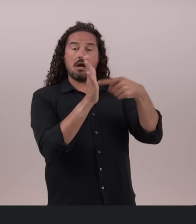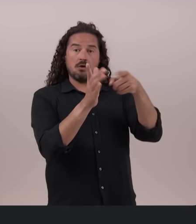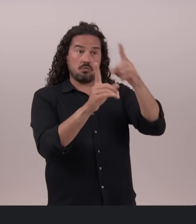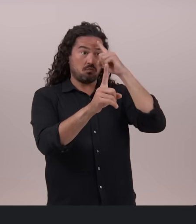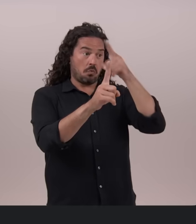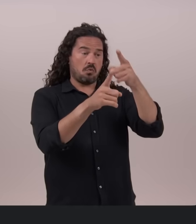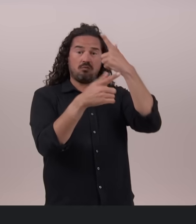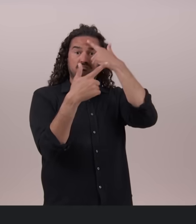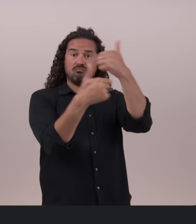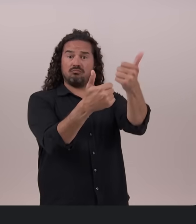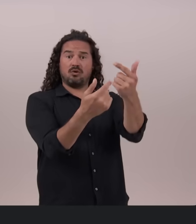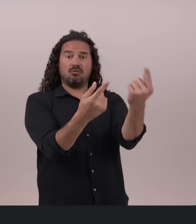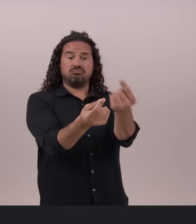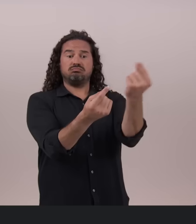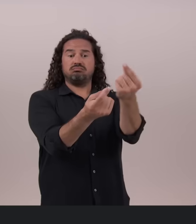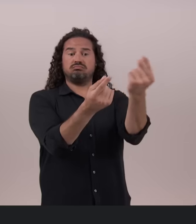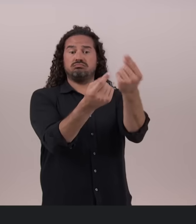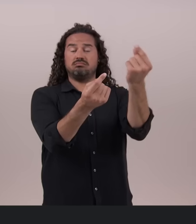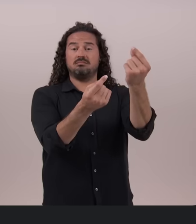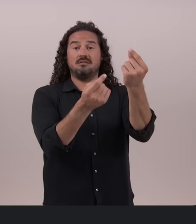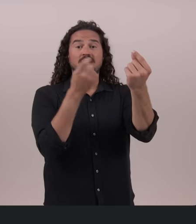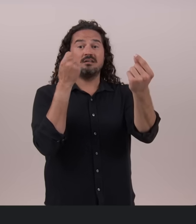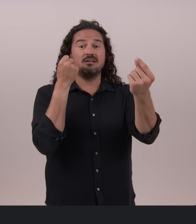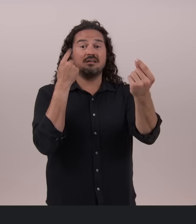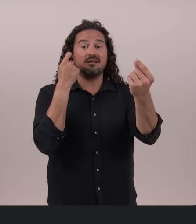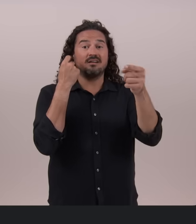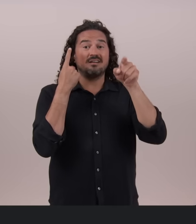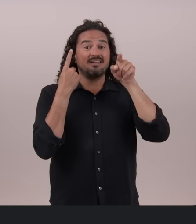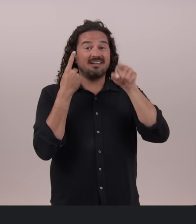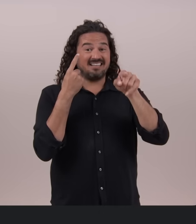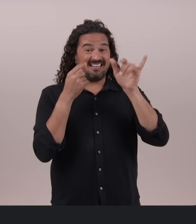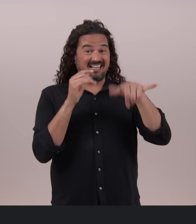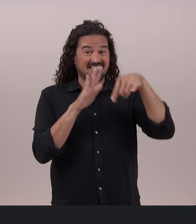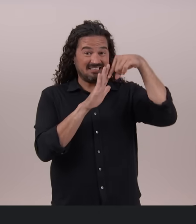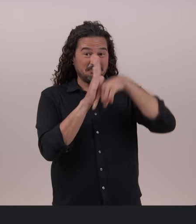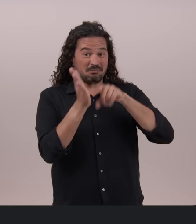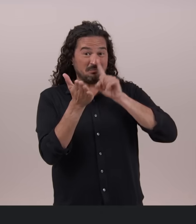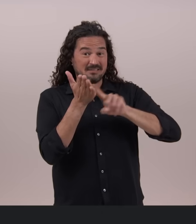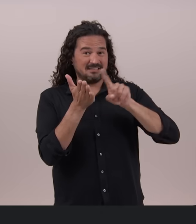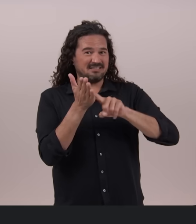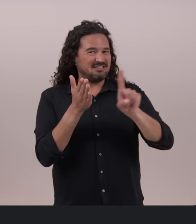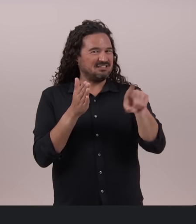But Deep Research was just the beginning. Inside Google, we're using the Antigravity Harness